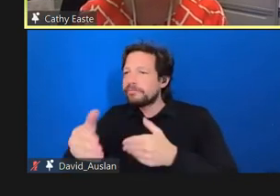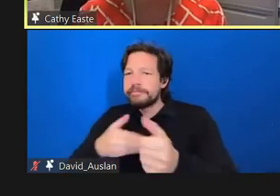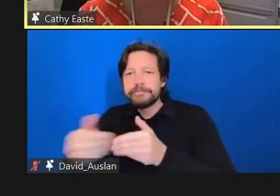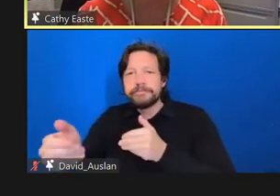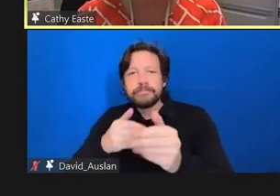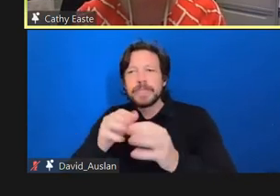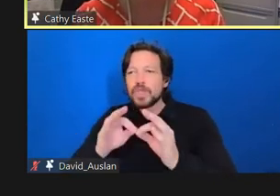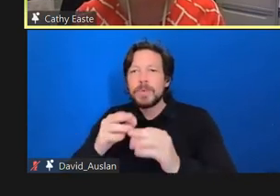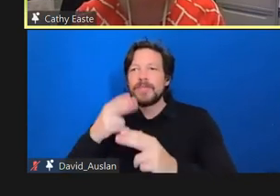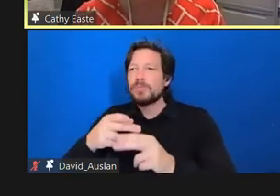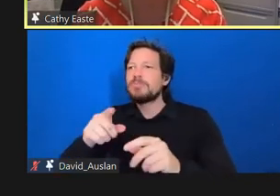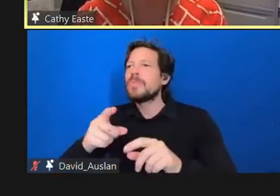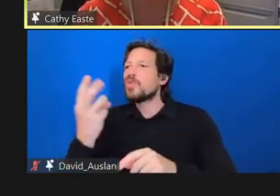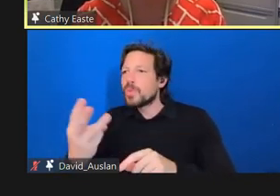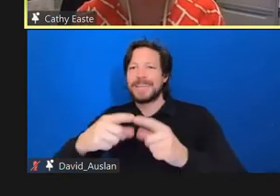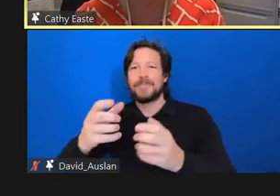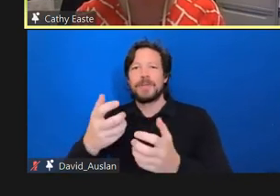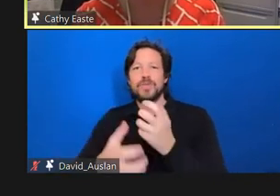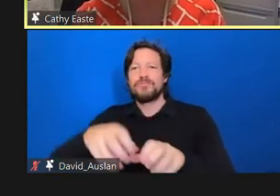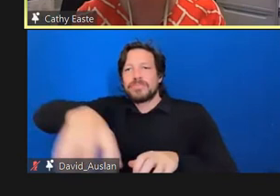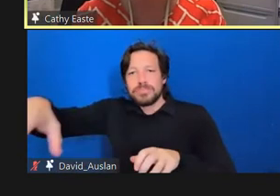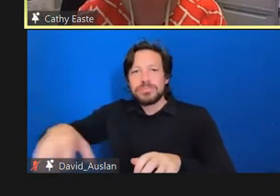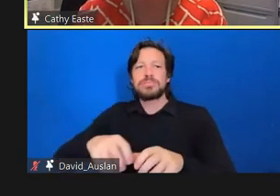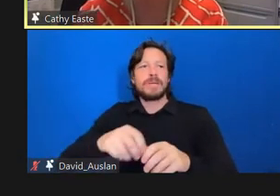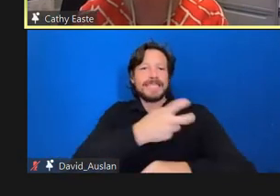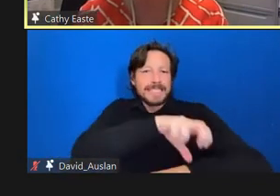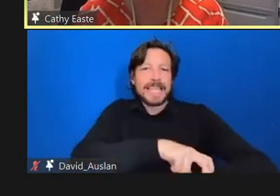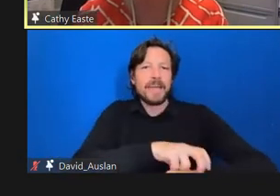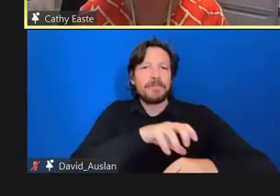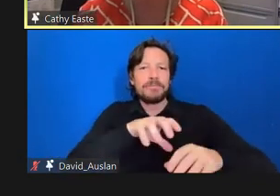universities and quite a number of TAFE colleges here in Southeast Queensland,